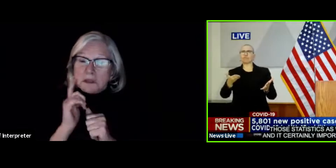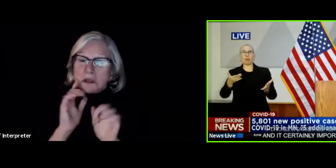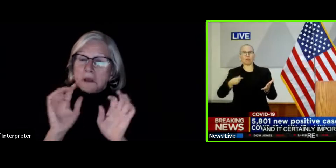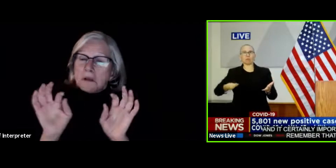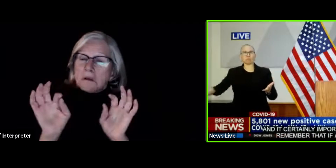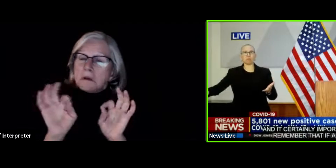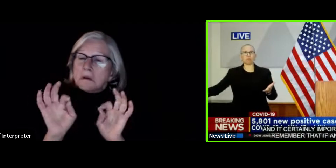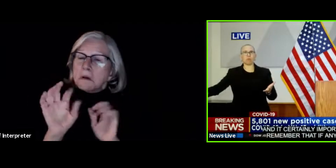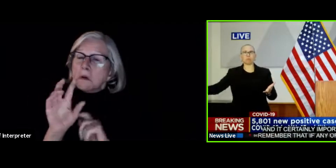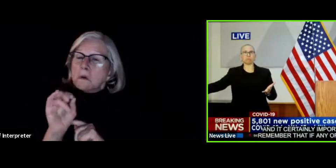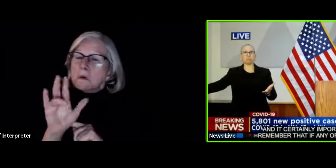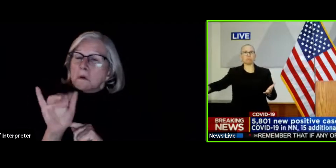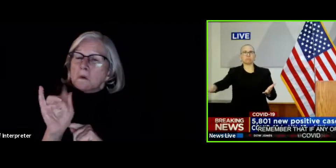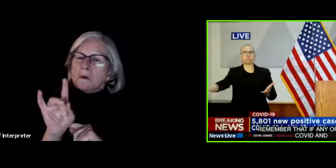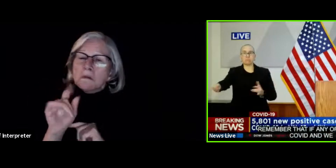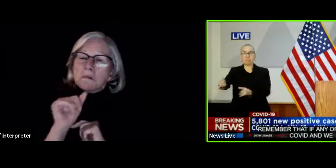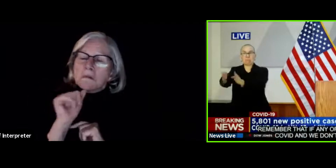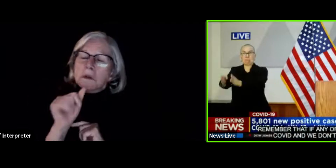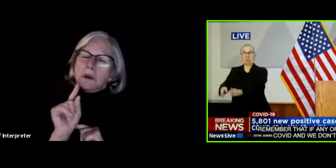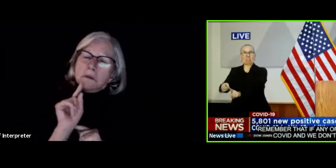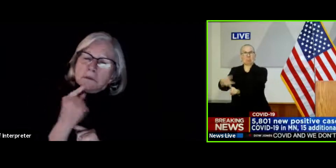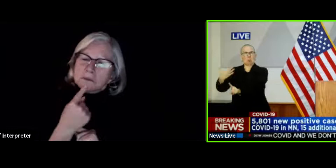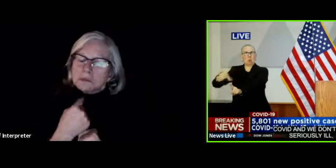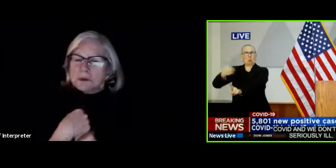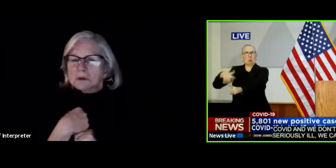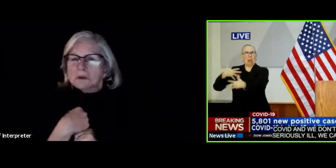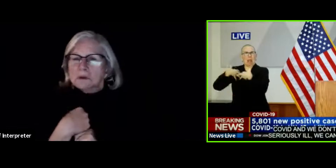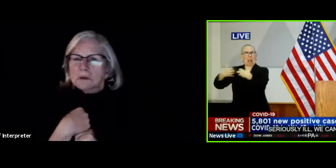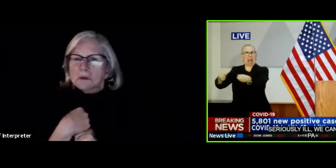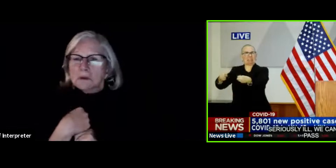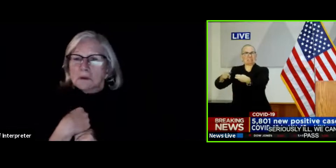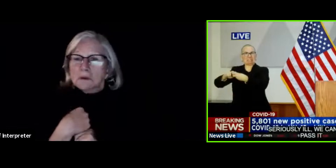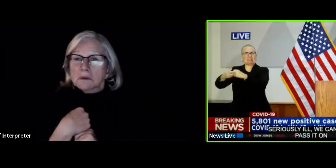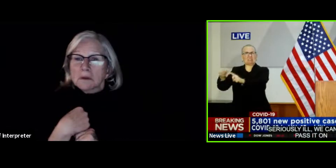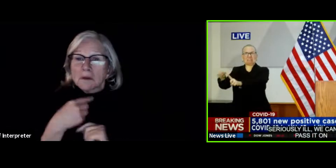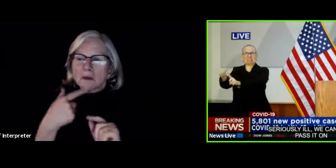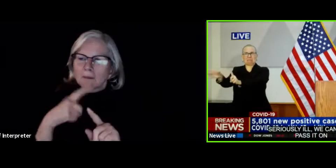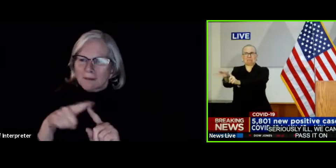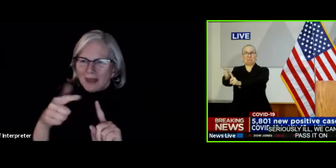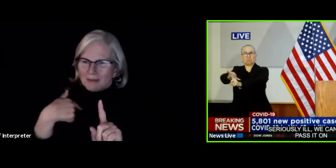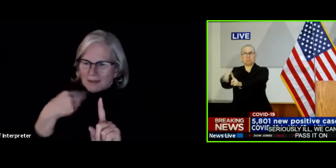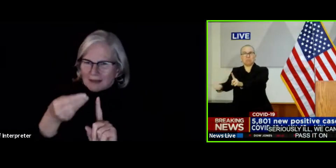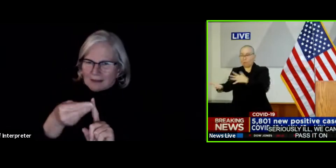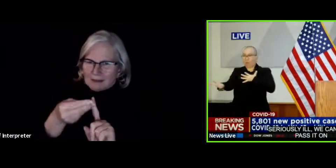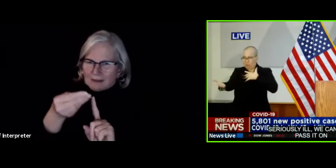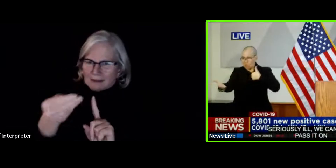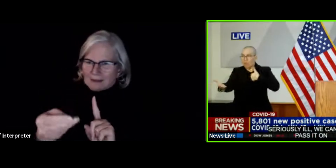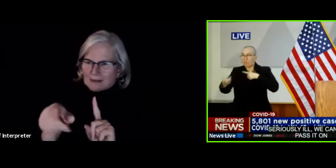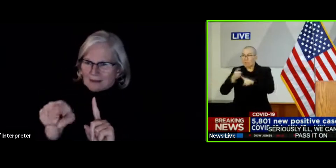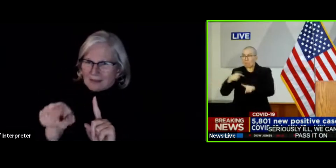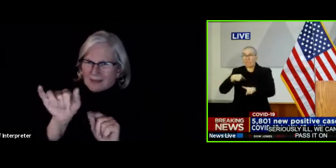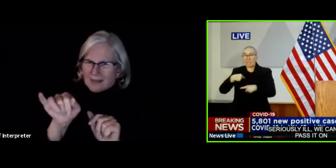AND THIS TRANSMISSION CAN HAPPEN EVEN BEFORE WE KNOW WE'VE GOT COVID. AND THAT IS ONE OF THE MOST IMPORTANT THINGS